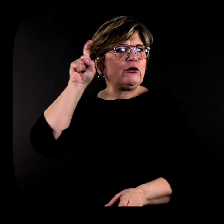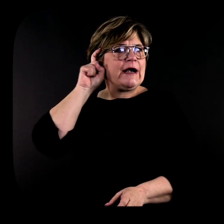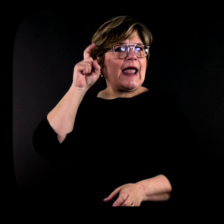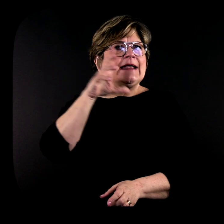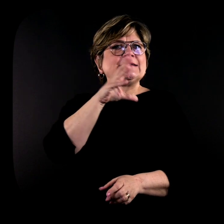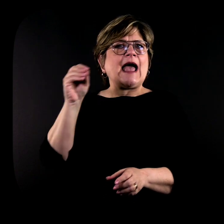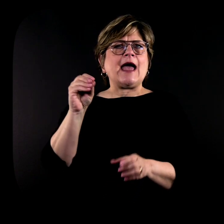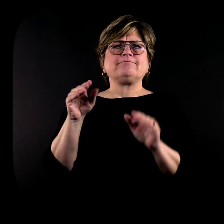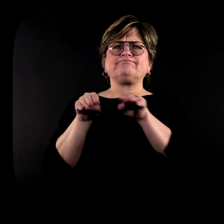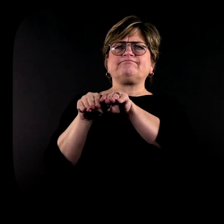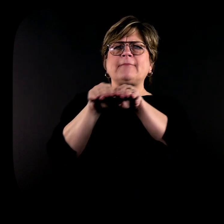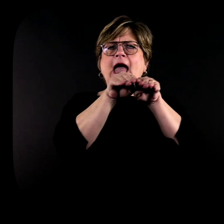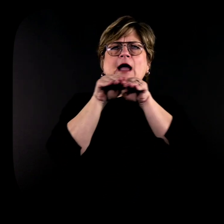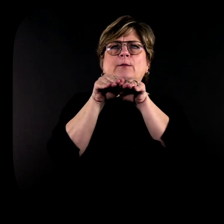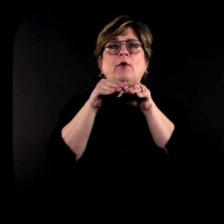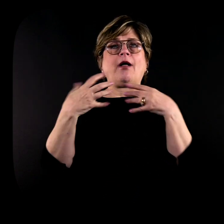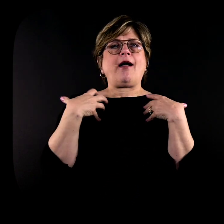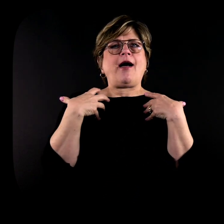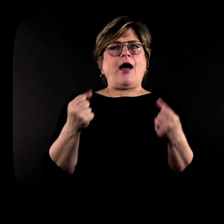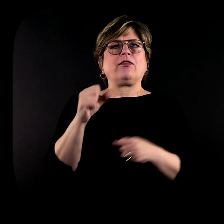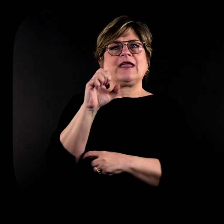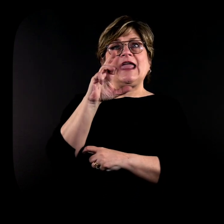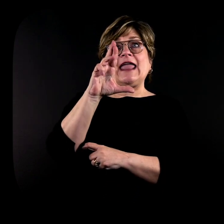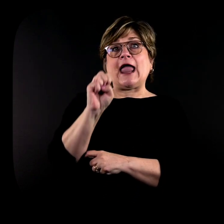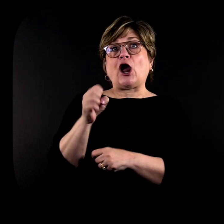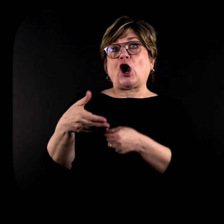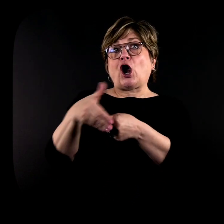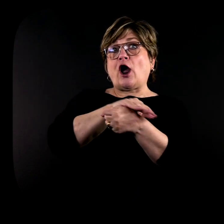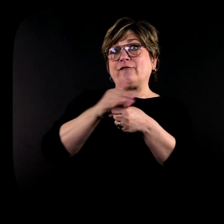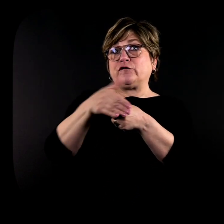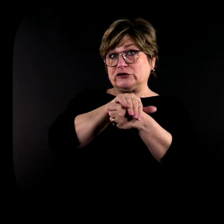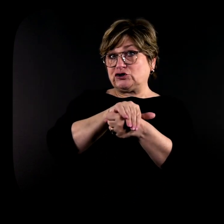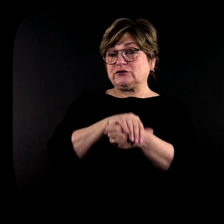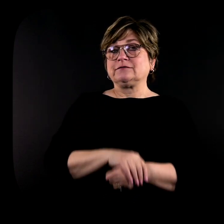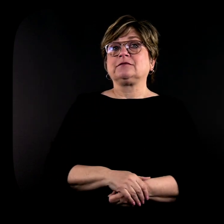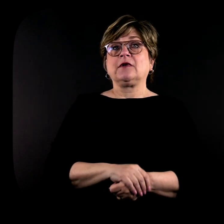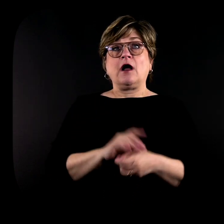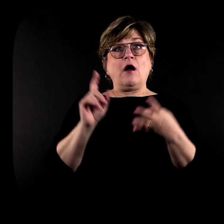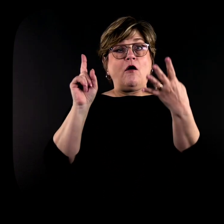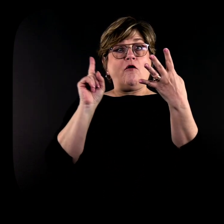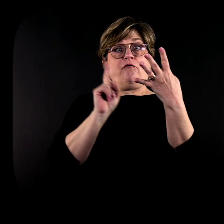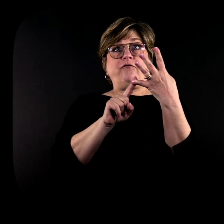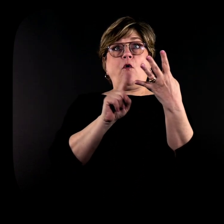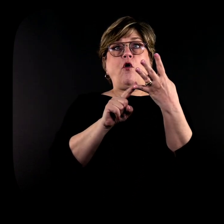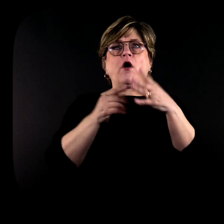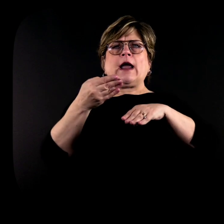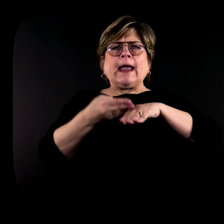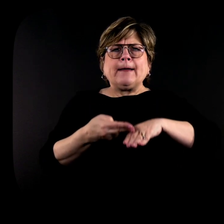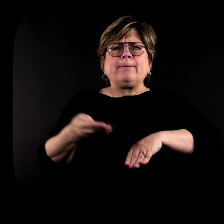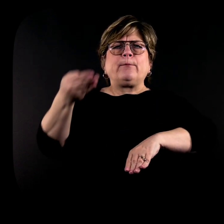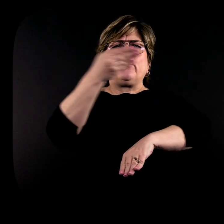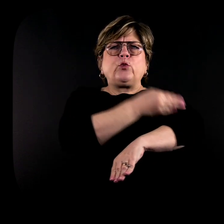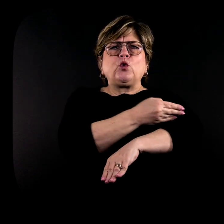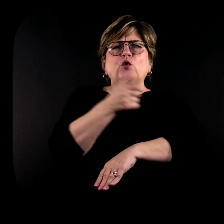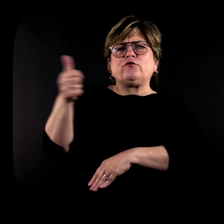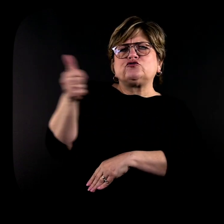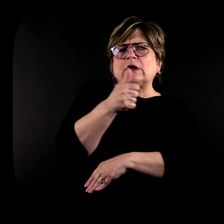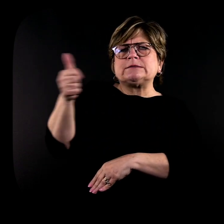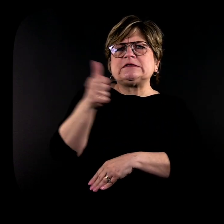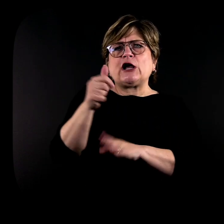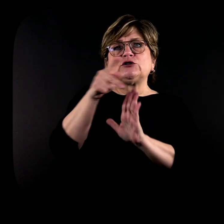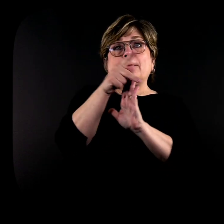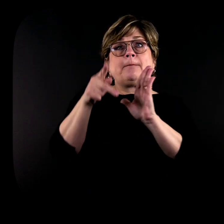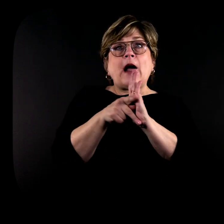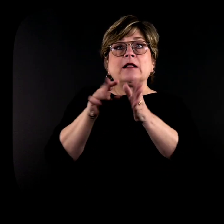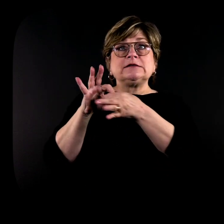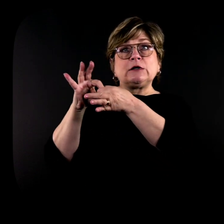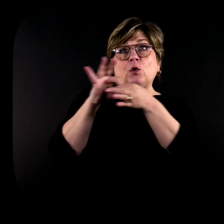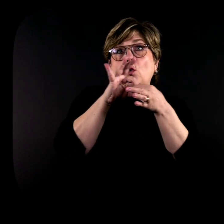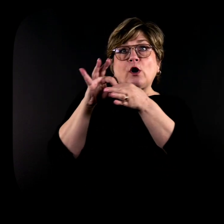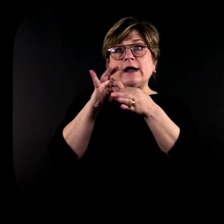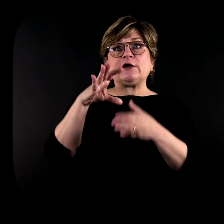hearing aids and equitable healthcare coverage. 4. Improve transportation policy coordination